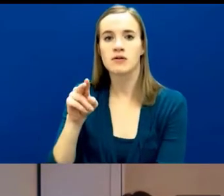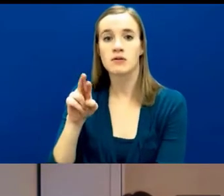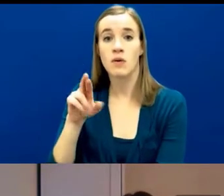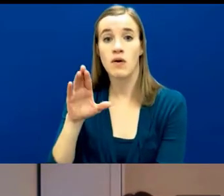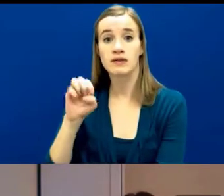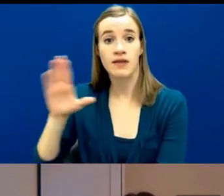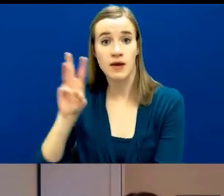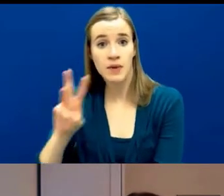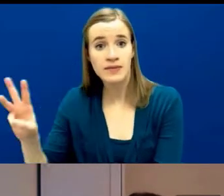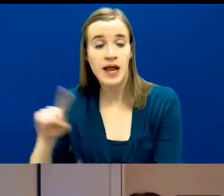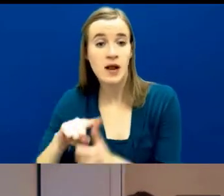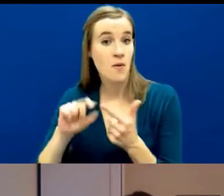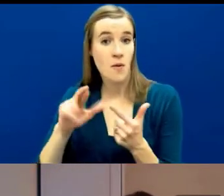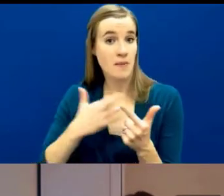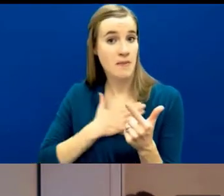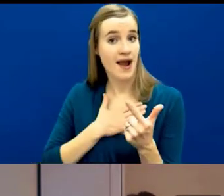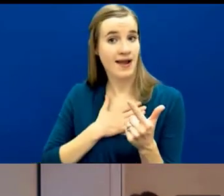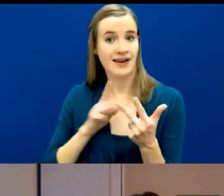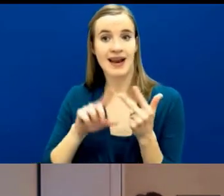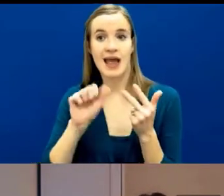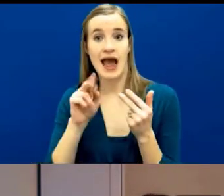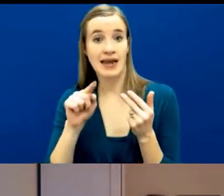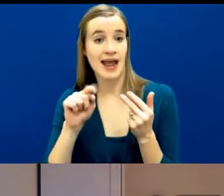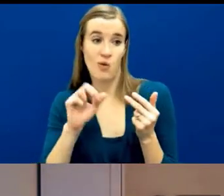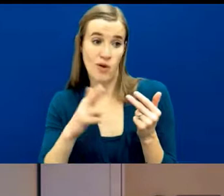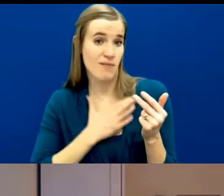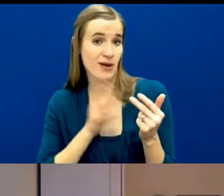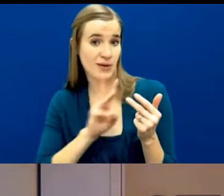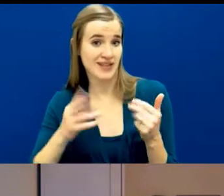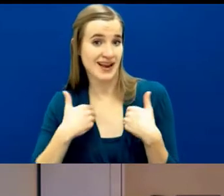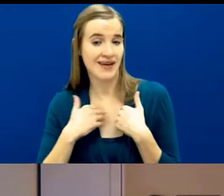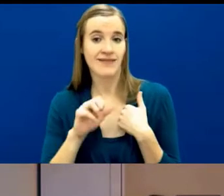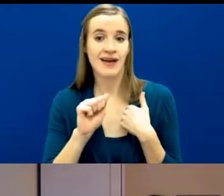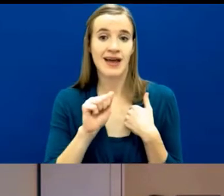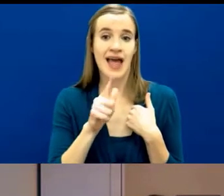Annette: Or on mine. It's all over the place. But Alice, I am so glad you joined us and especially-